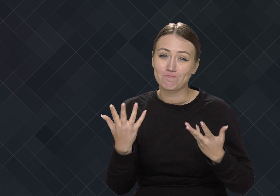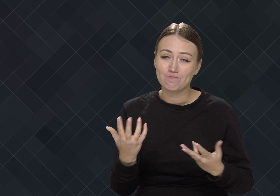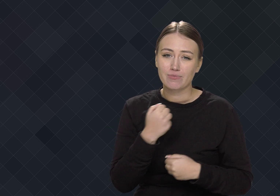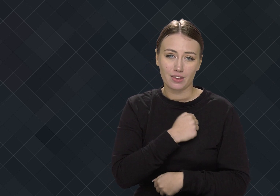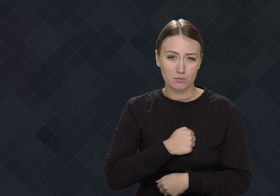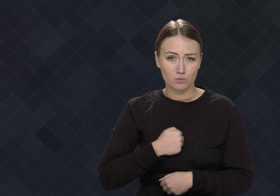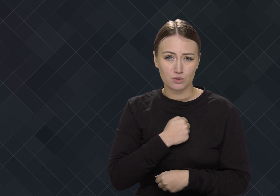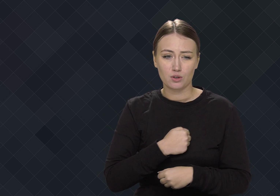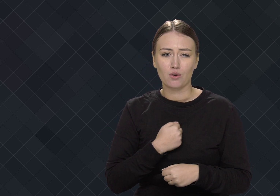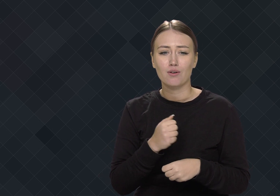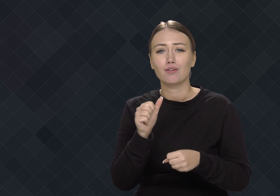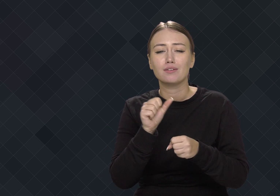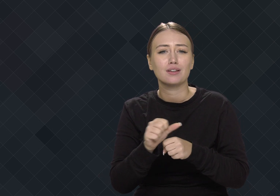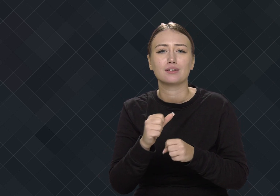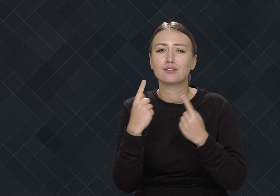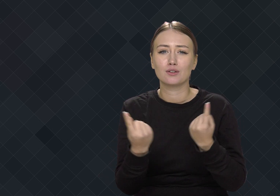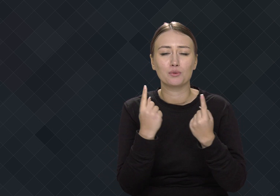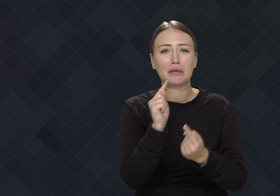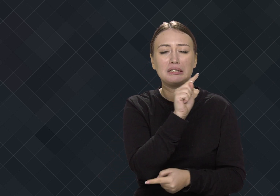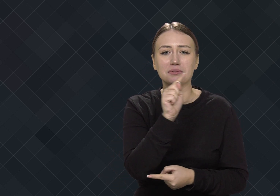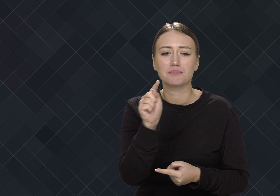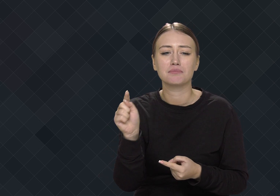Unfortunately, there have been situations